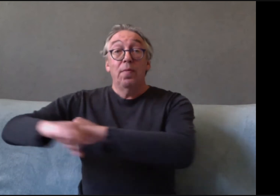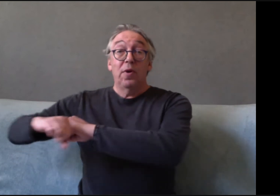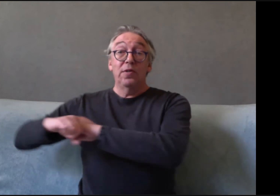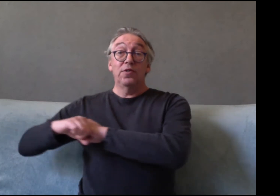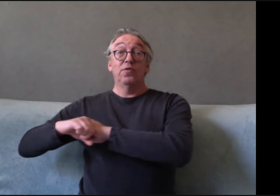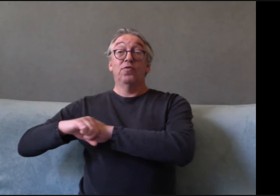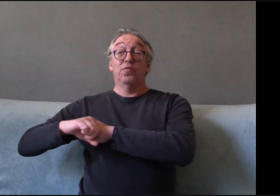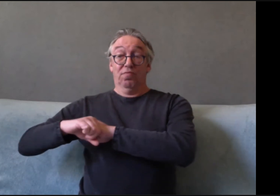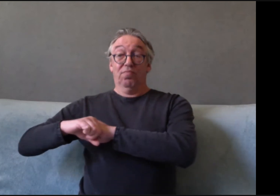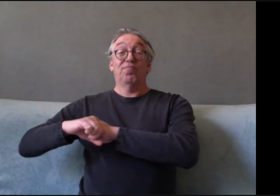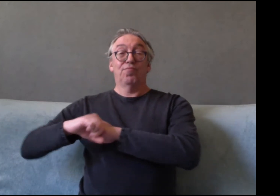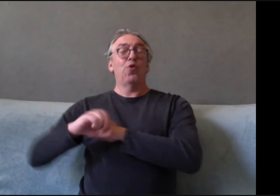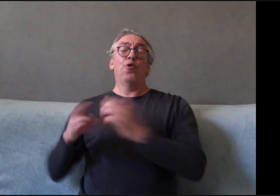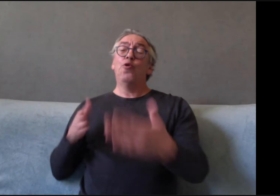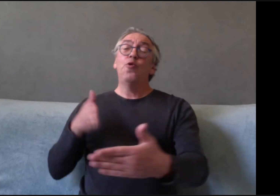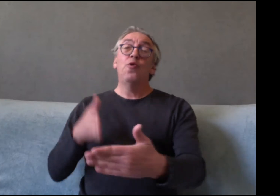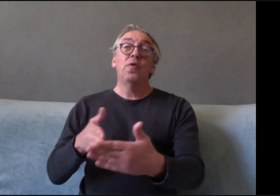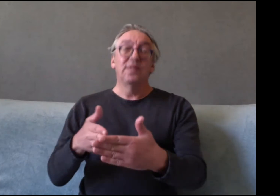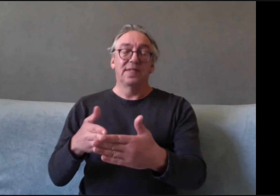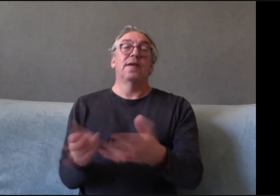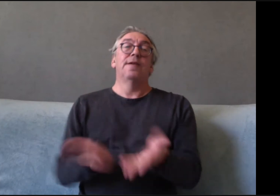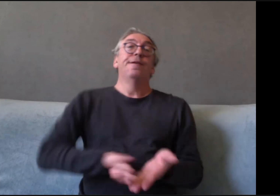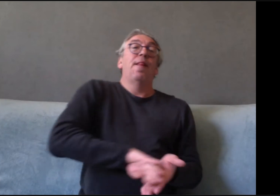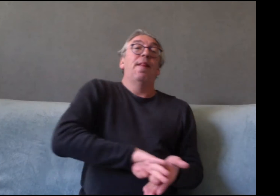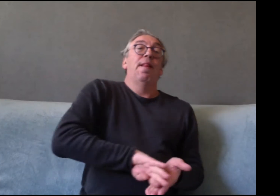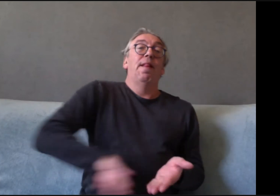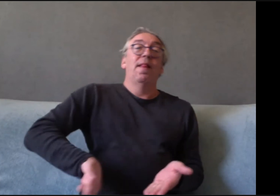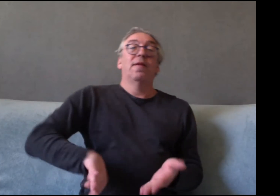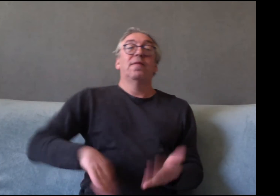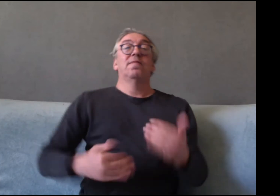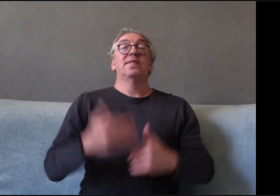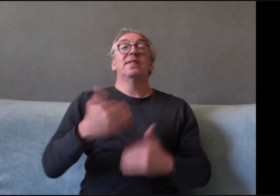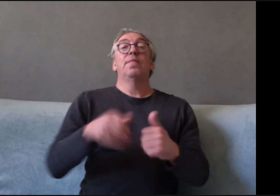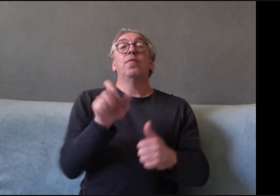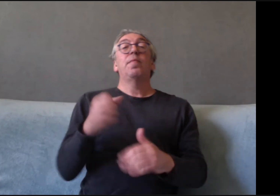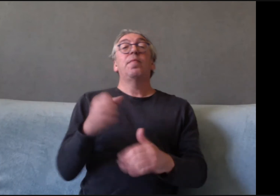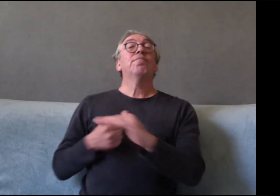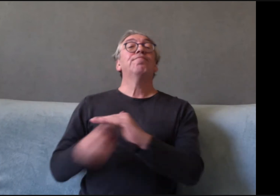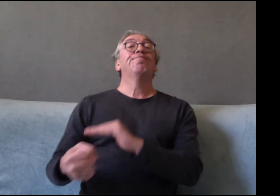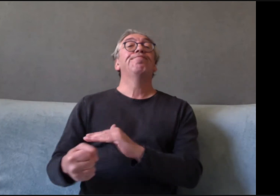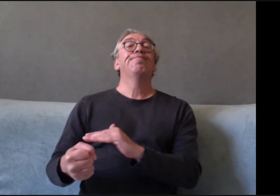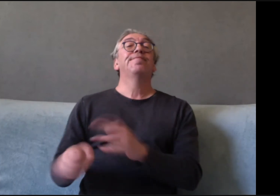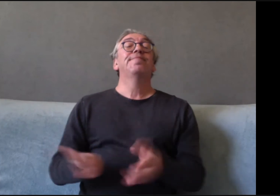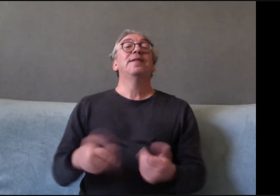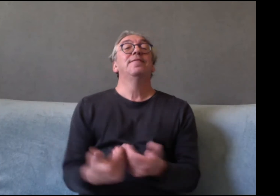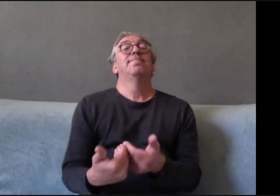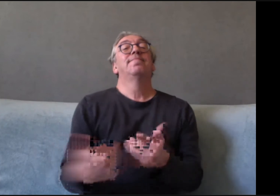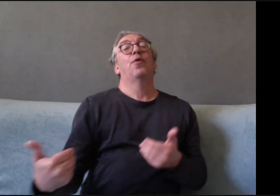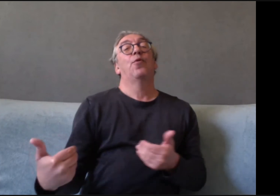This means alternative measures linked to the person needing special support.